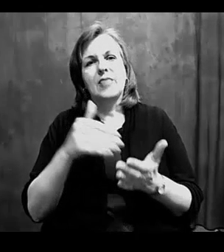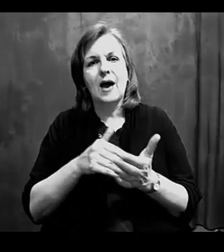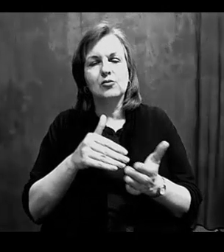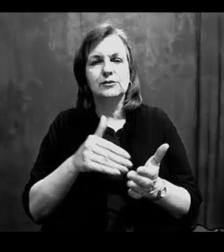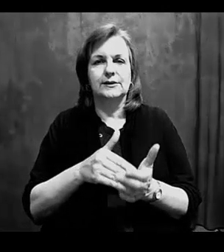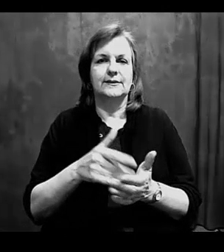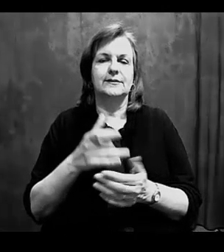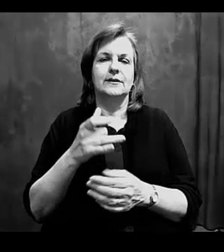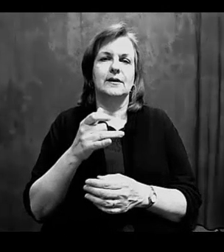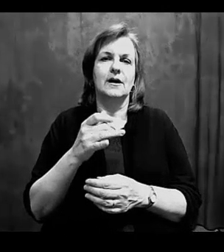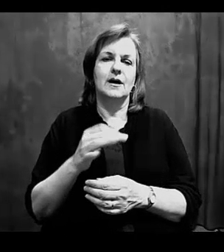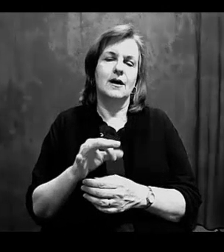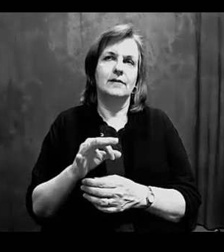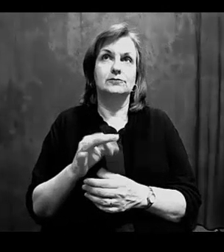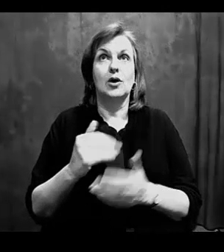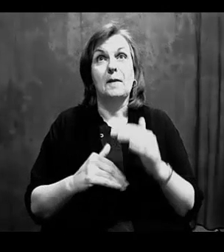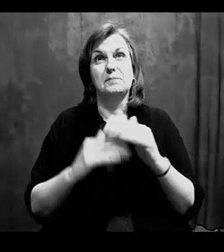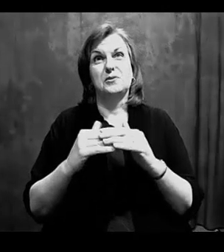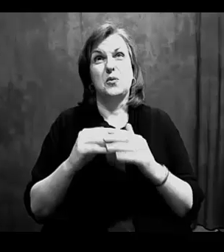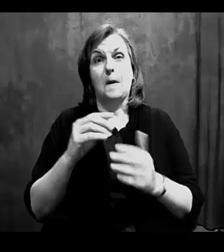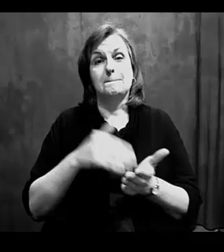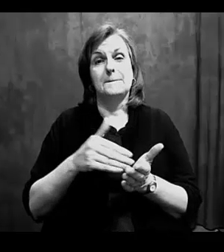are hundreds and hundreds of thousands